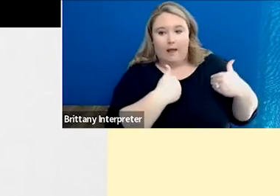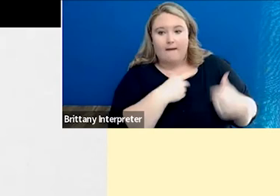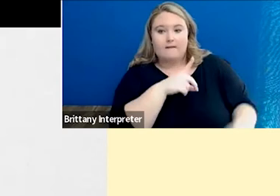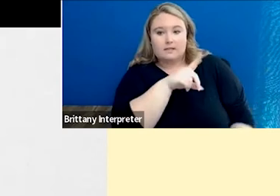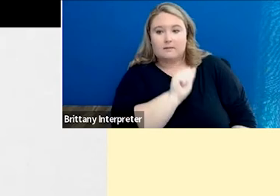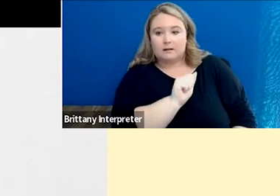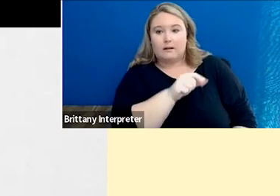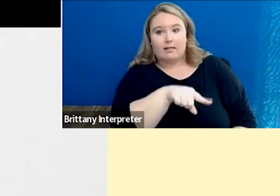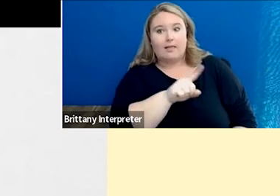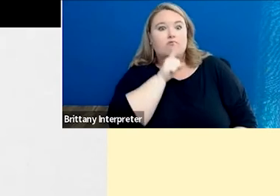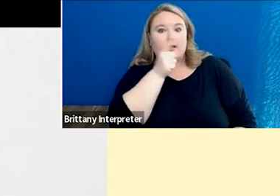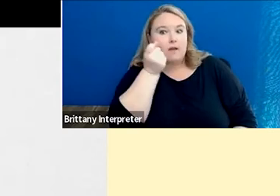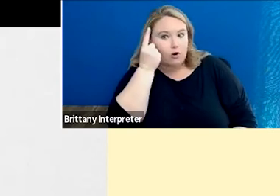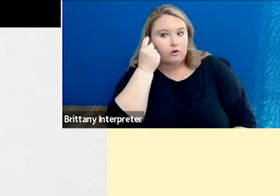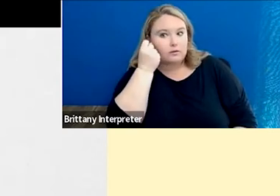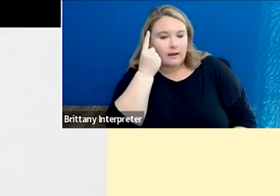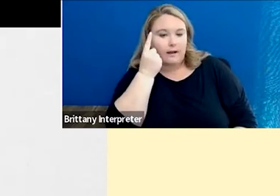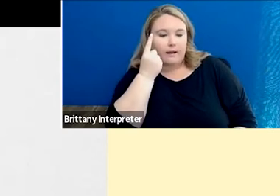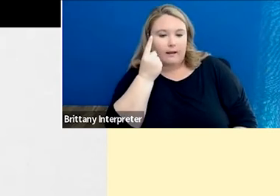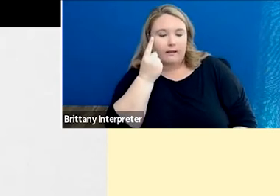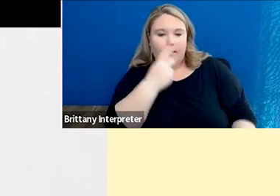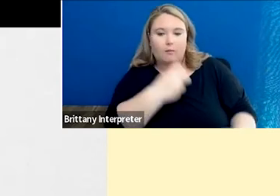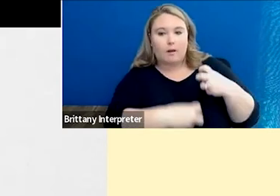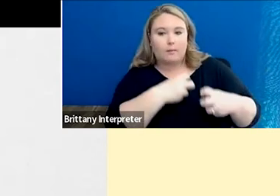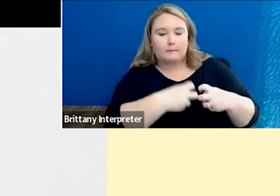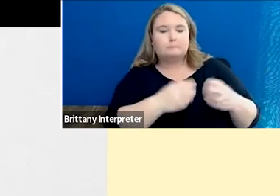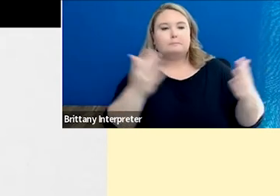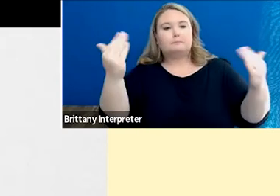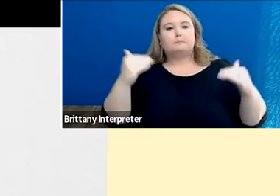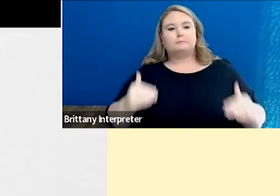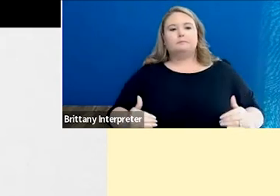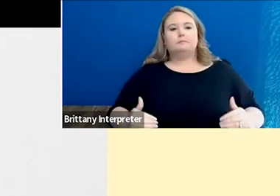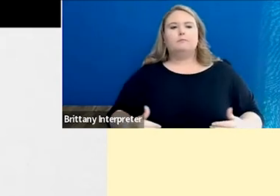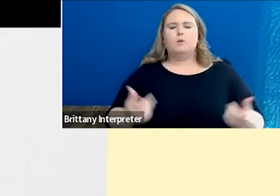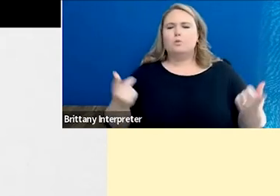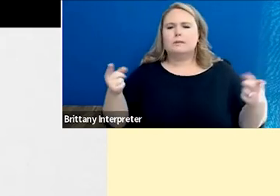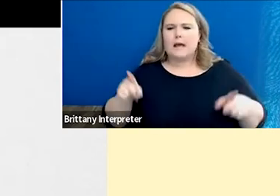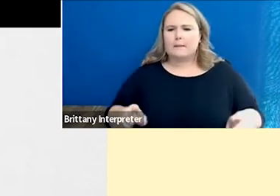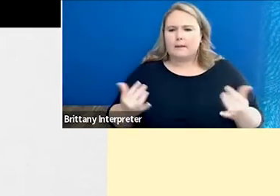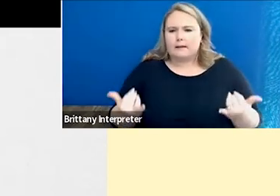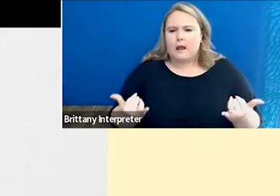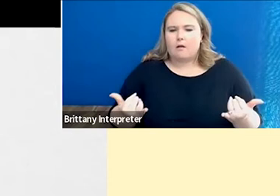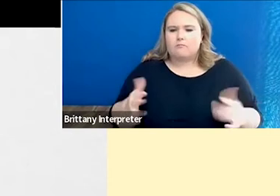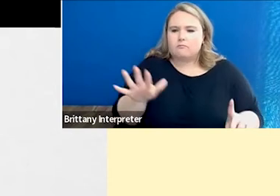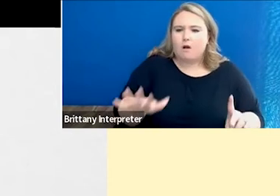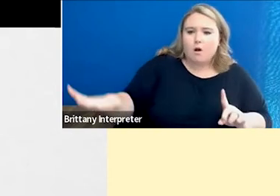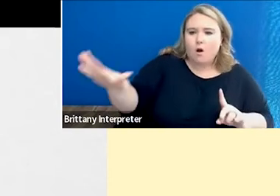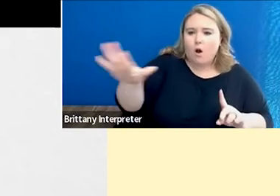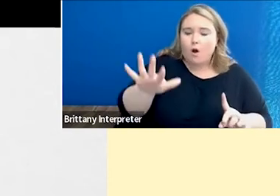here in Miami, and we can move on to the next slide. So what's happening right now across Florida in particular,